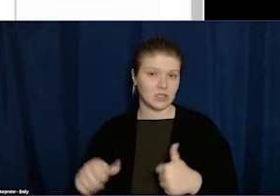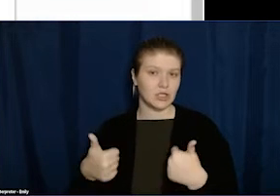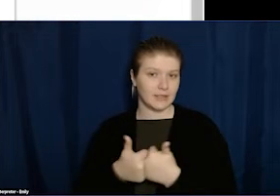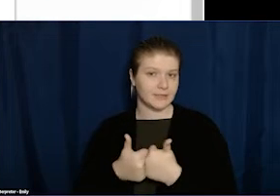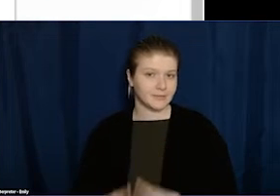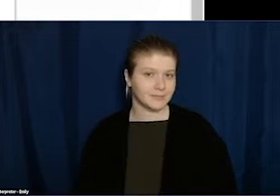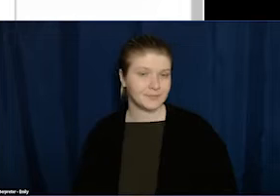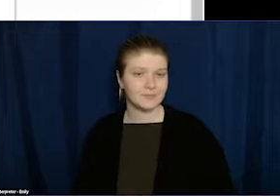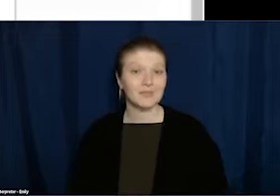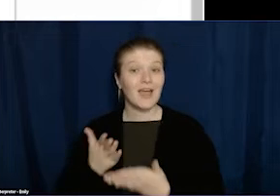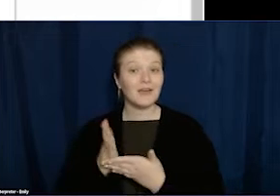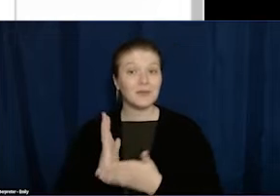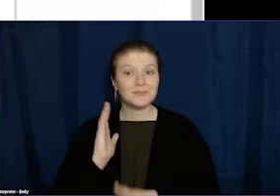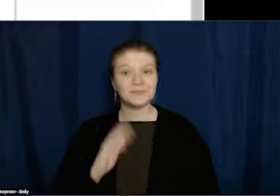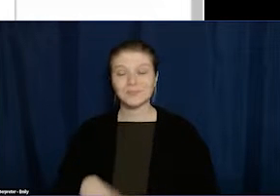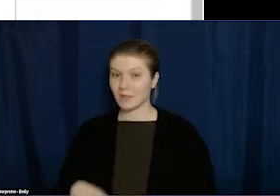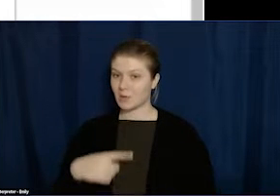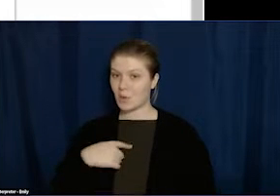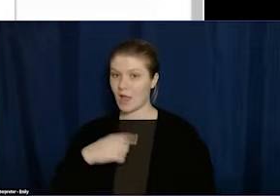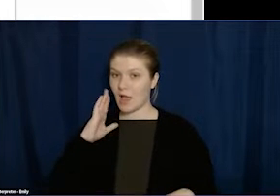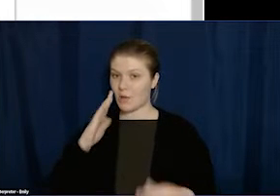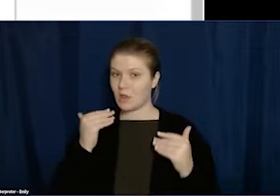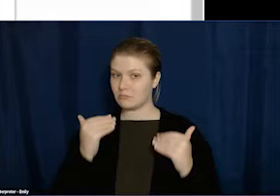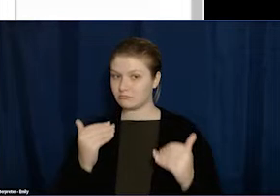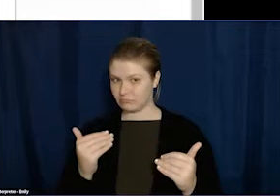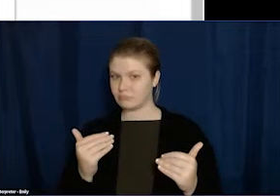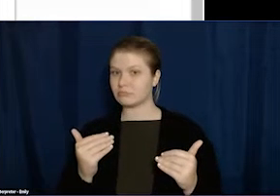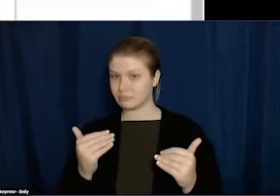All right. So I'm going to go ahead and jump into the Budget just to show what this looks like.